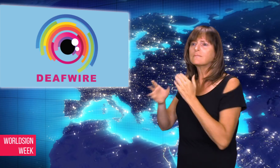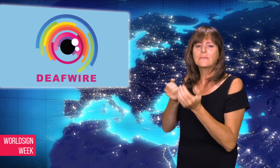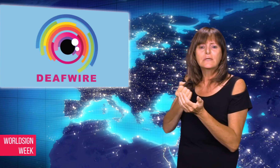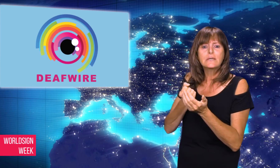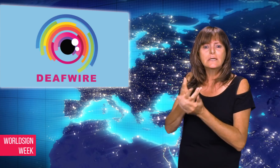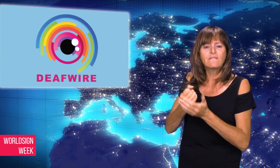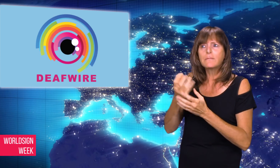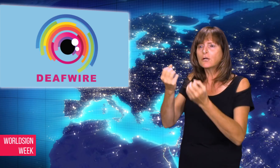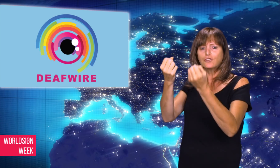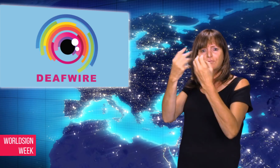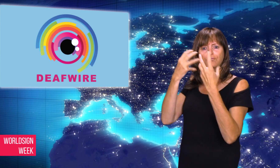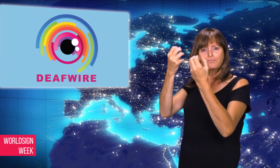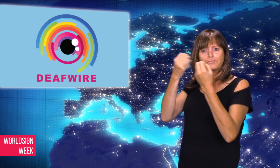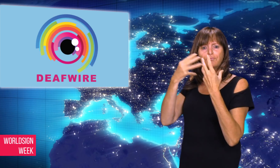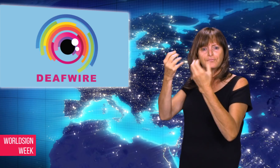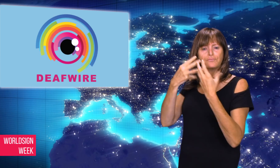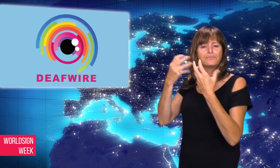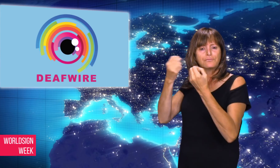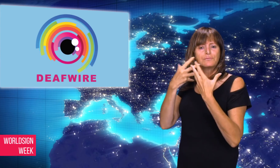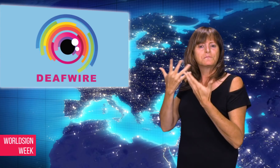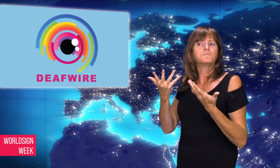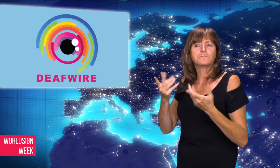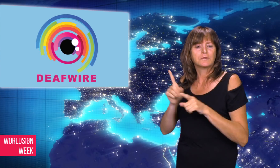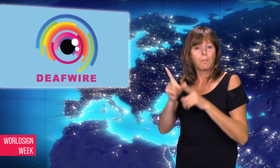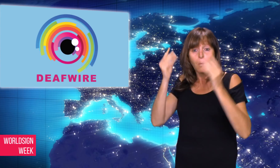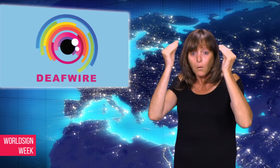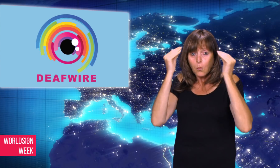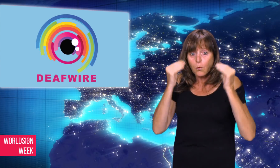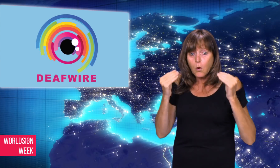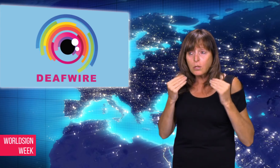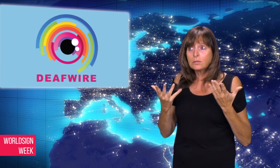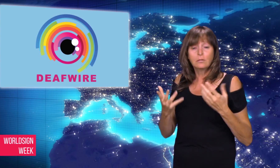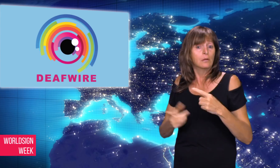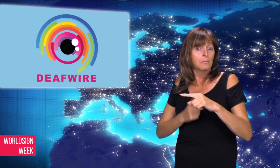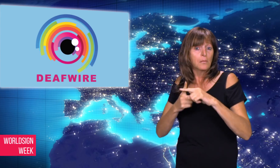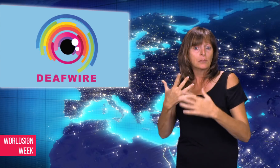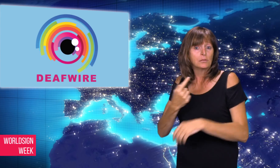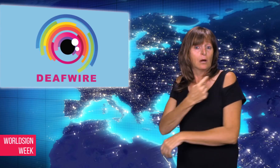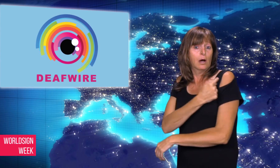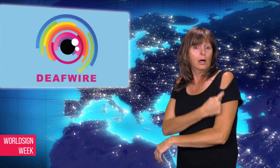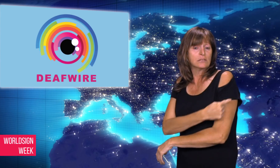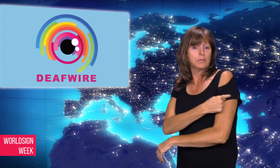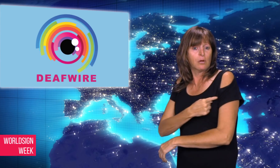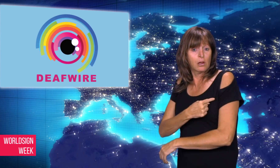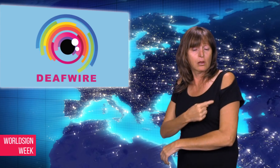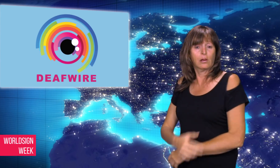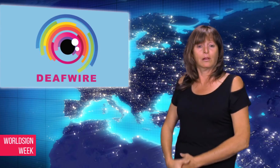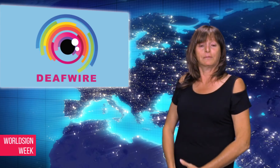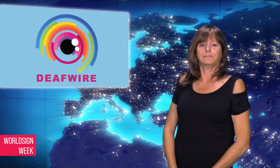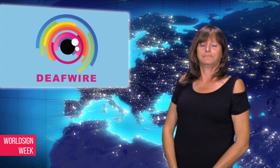legislature currently has no interpreters or sign language service